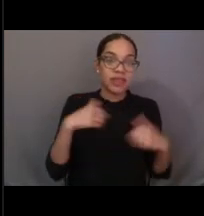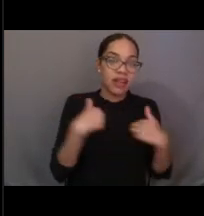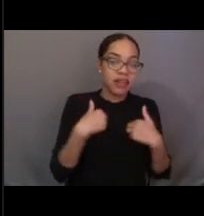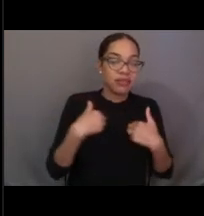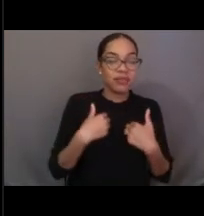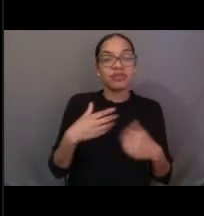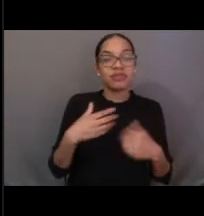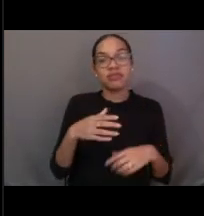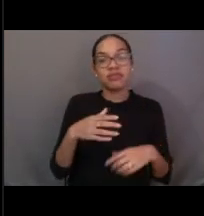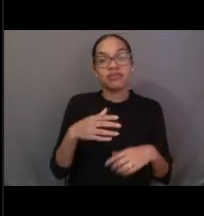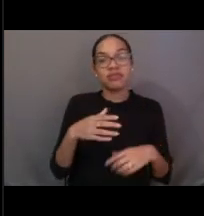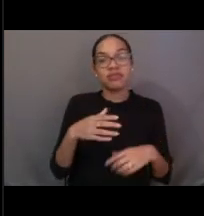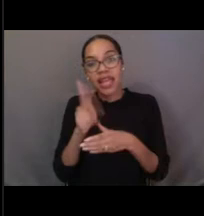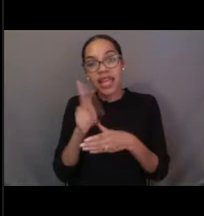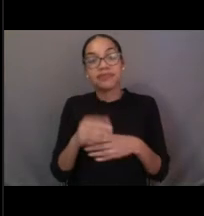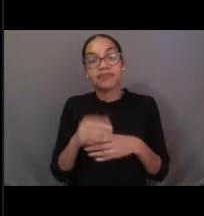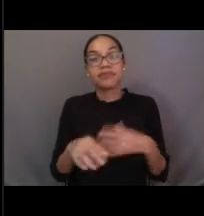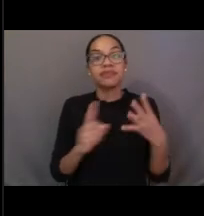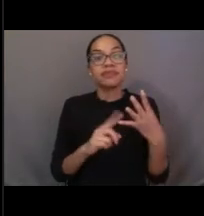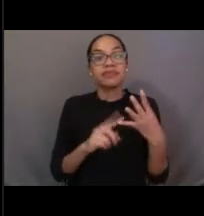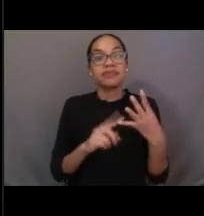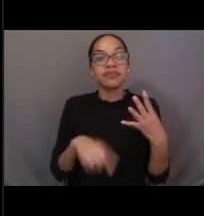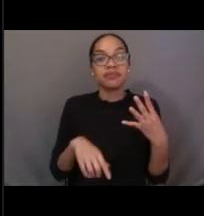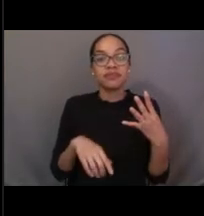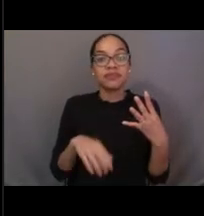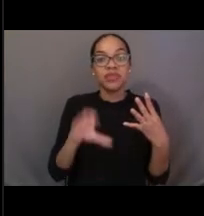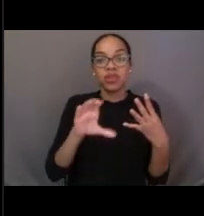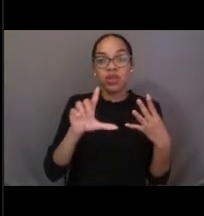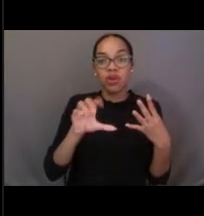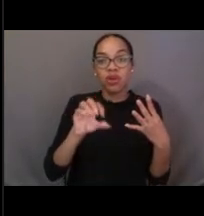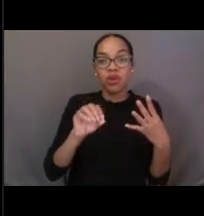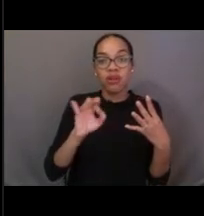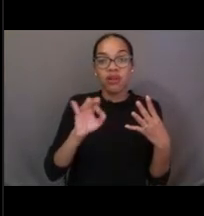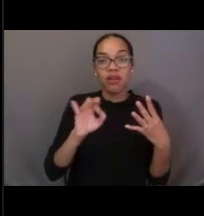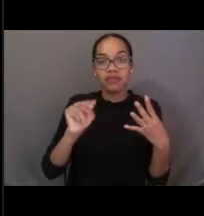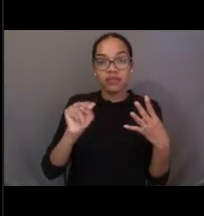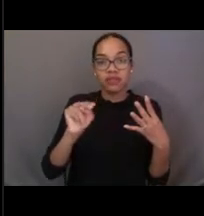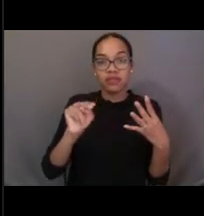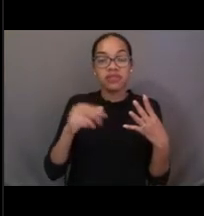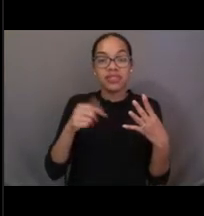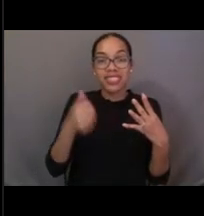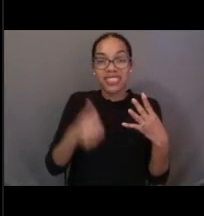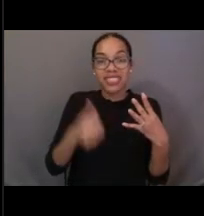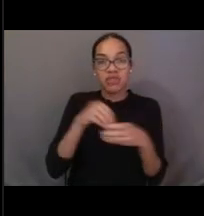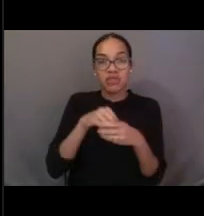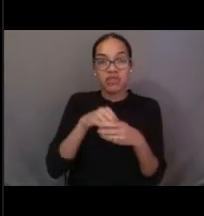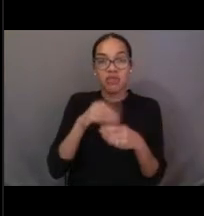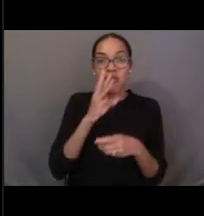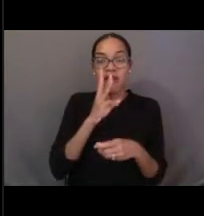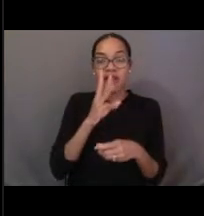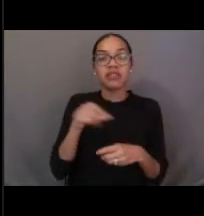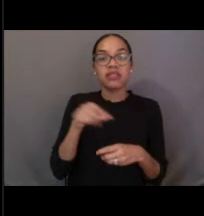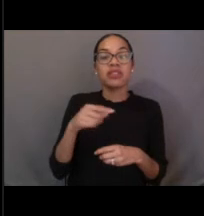and that is the pigment that's in algae. So it tells me how much food is in the water that shellfish would eat.